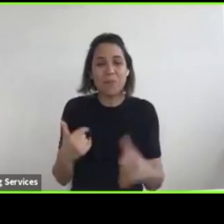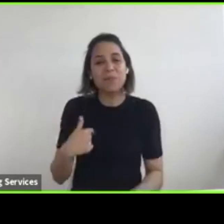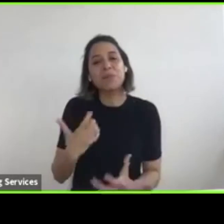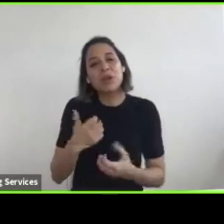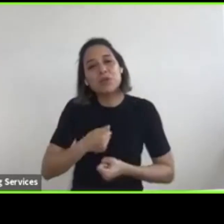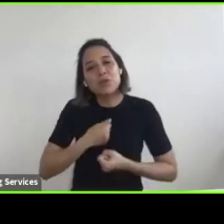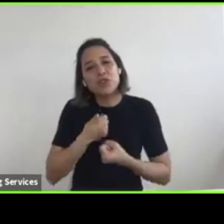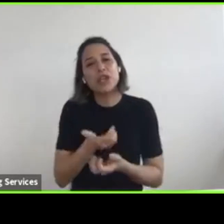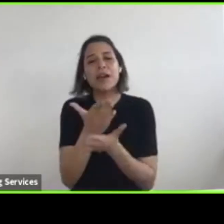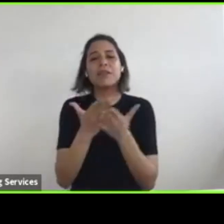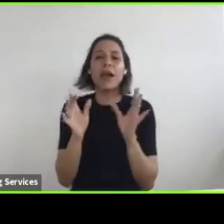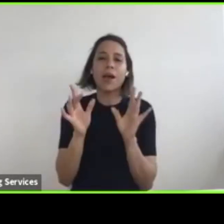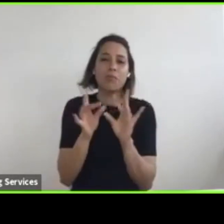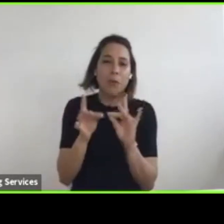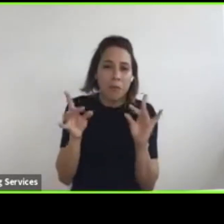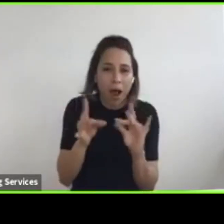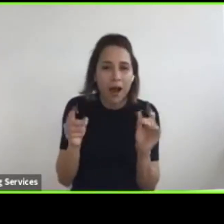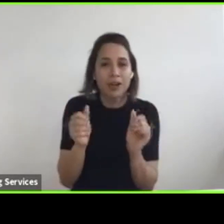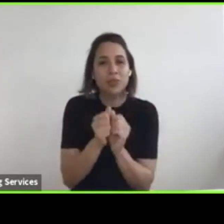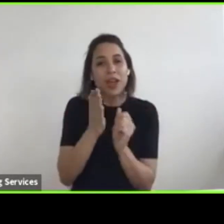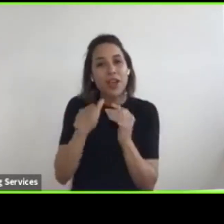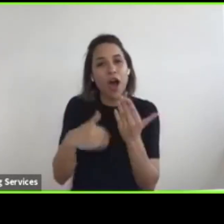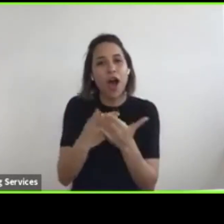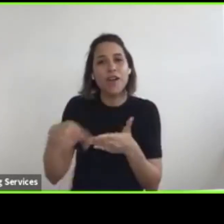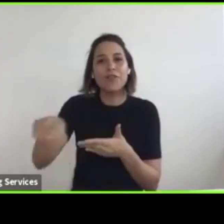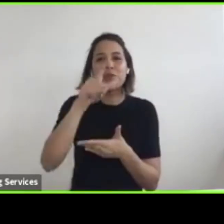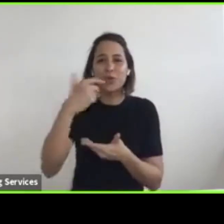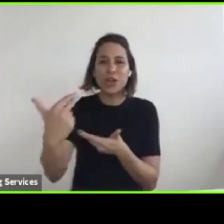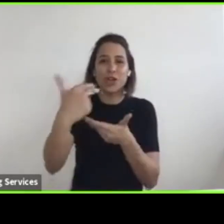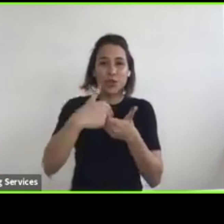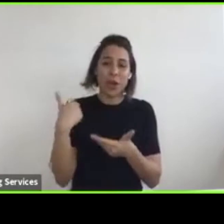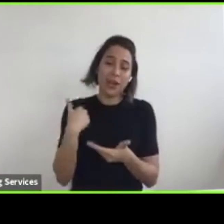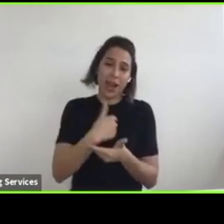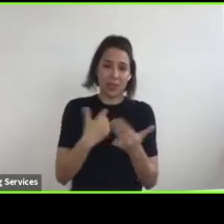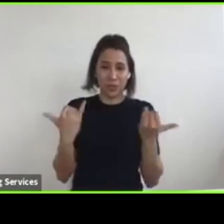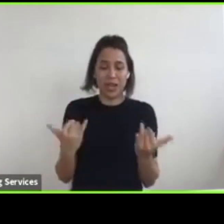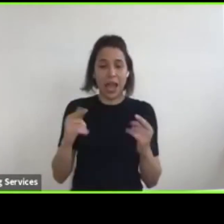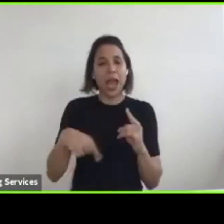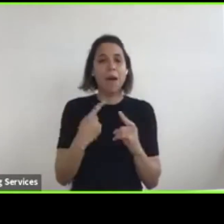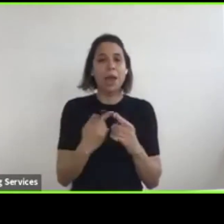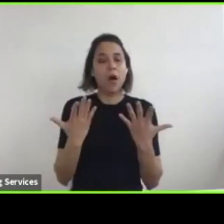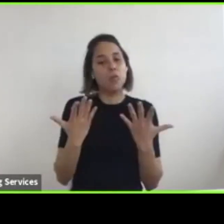WITH EVERYONE TUNING IN TODAY, AROUND THE FRAMING FOR, FOR THIS -- FOR THIS YEAR'S